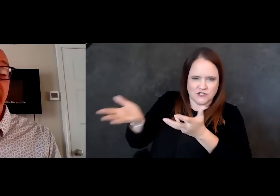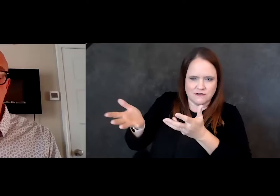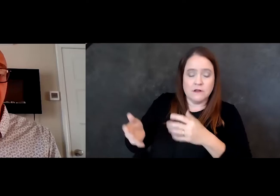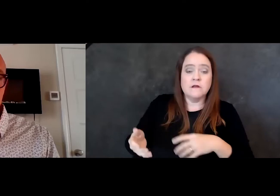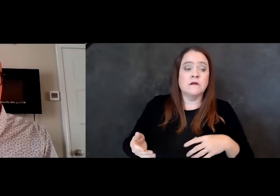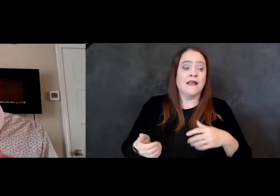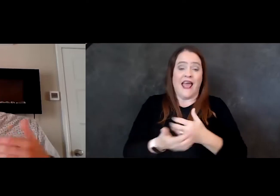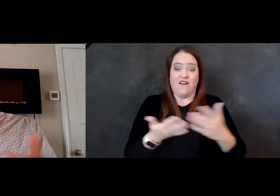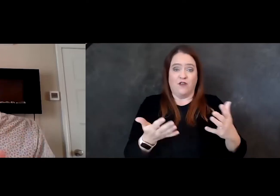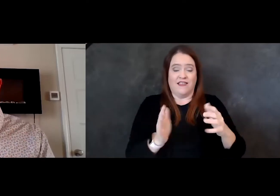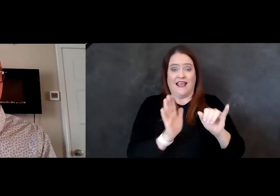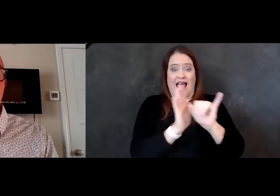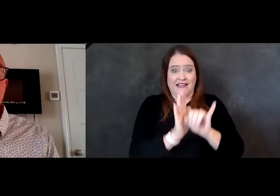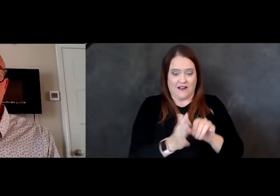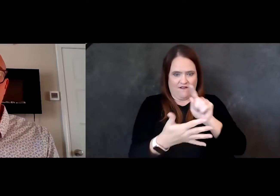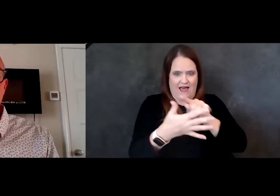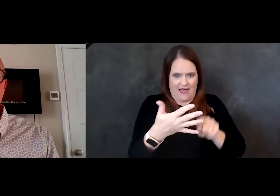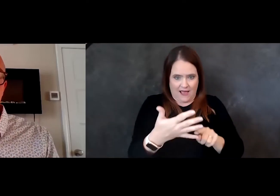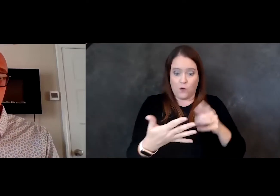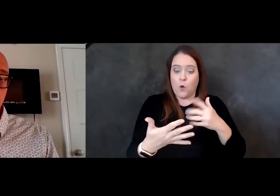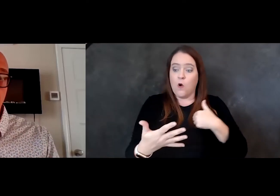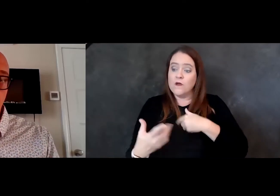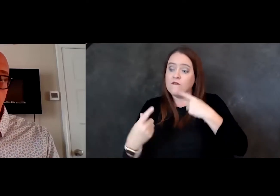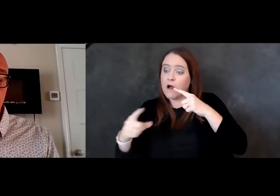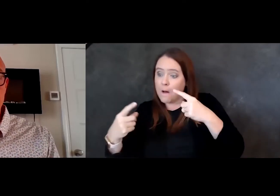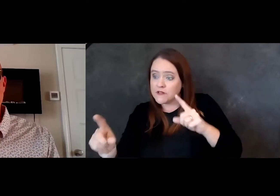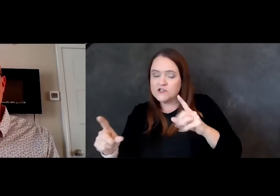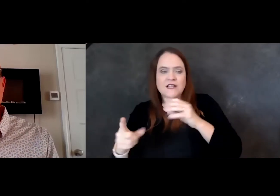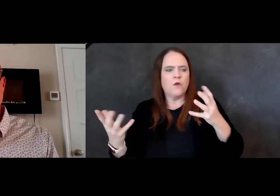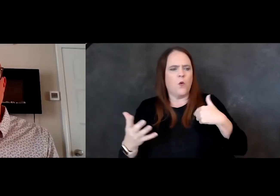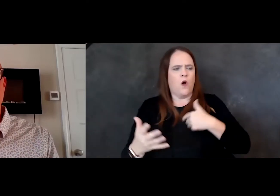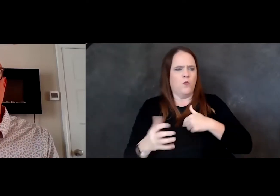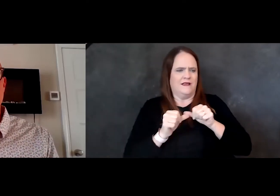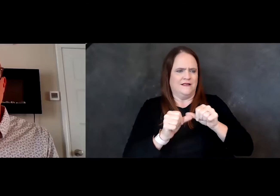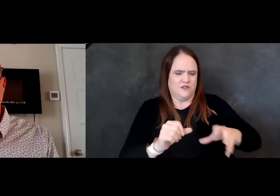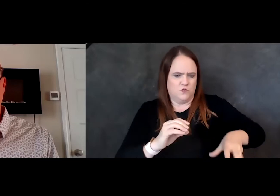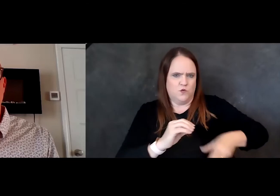on and accomplished and will continue to add to, as we move forward